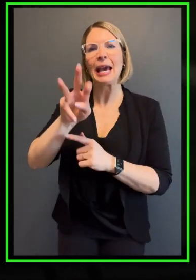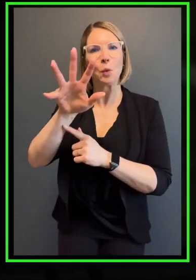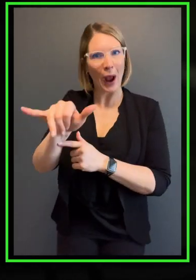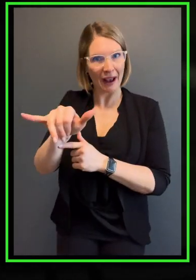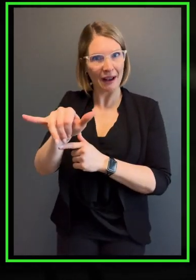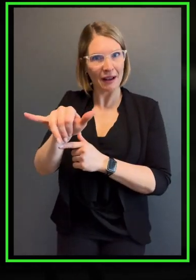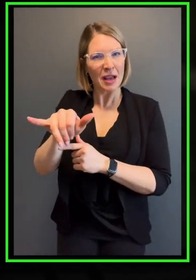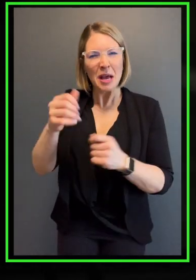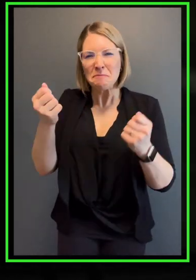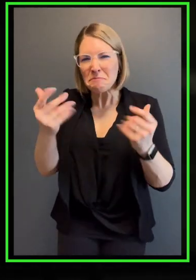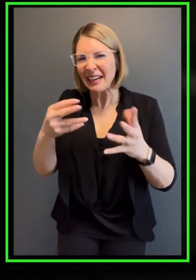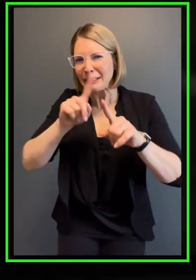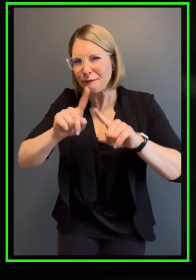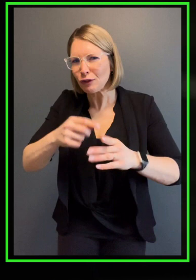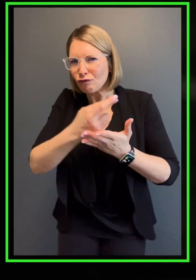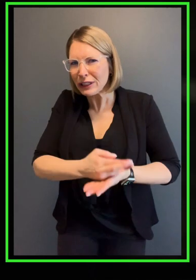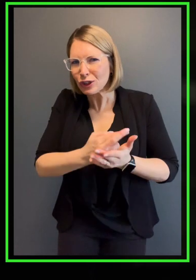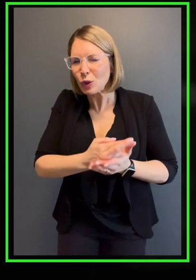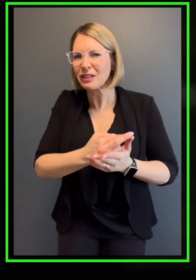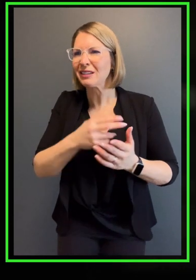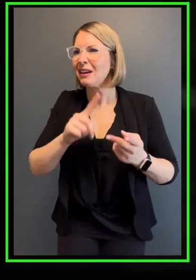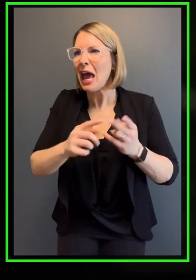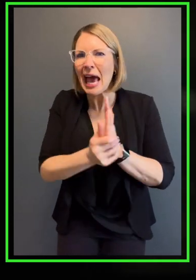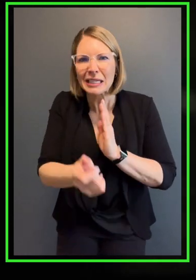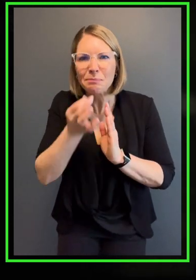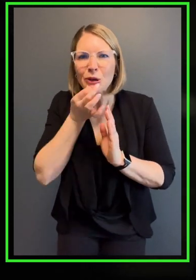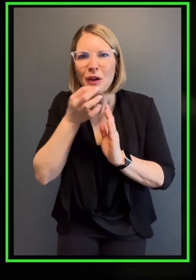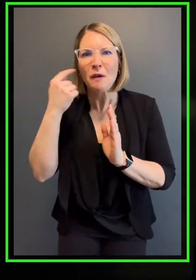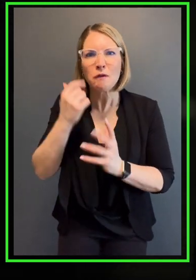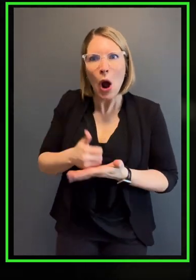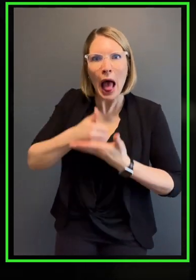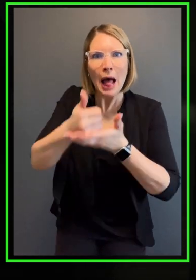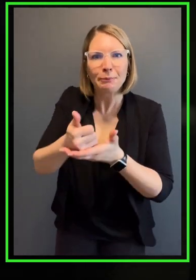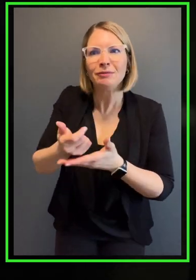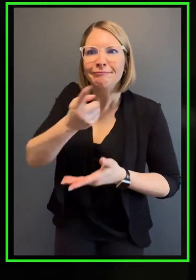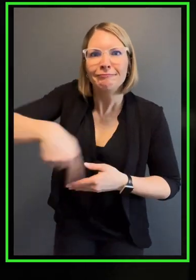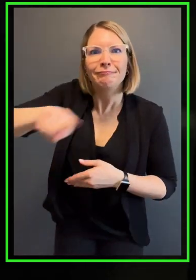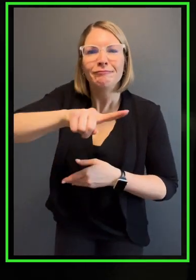access to a curated list of resources and a Community of accessibility experts to help foster the best accessibility